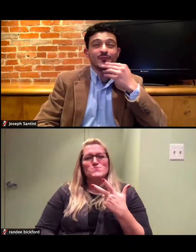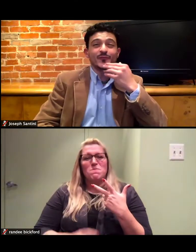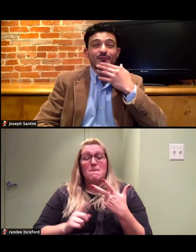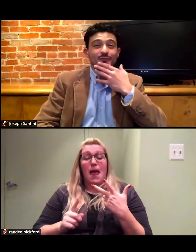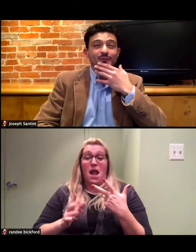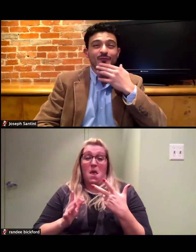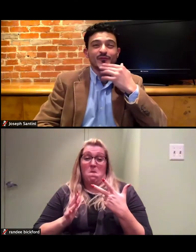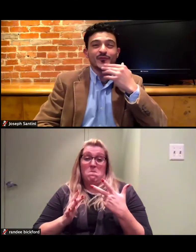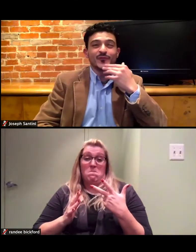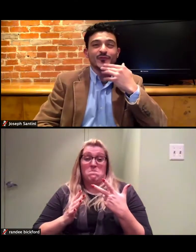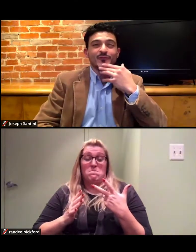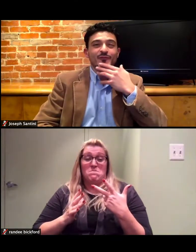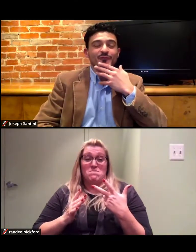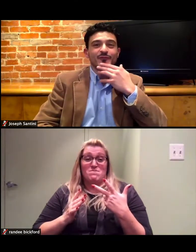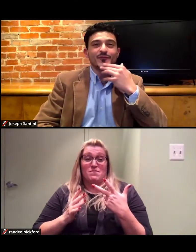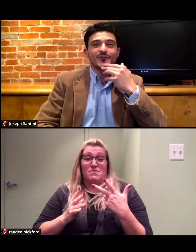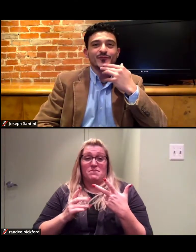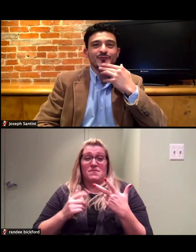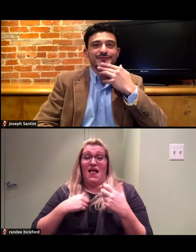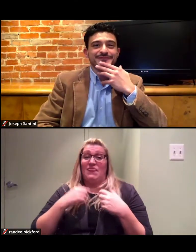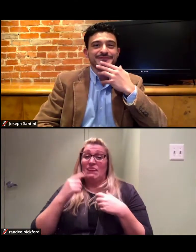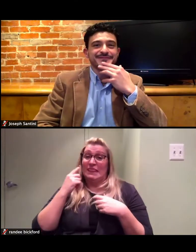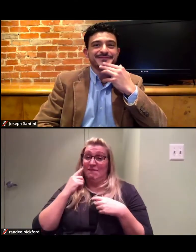and so I'll have to go between those three. Those are my favorites.